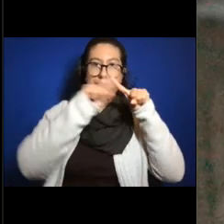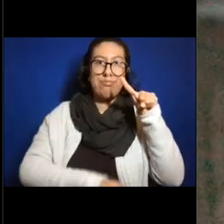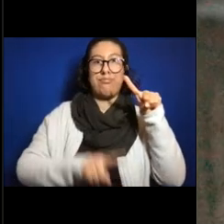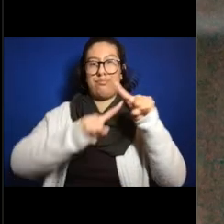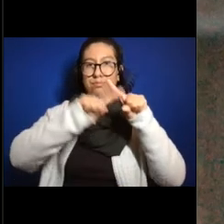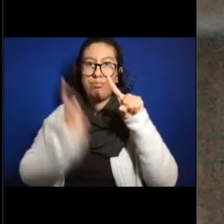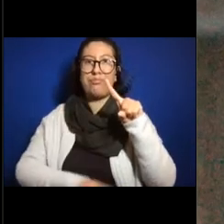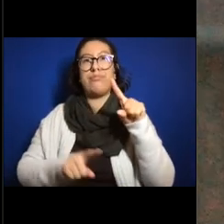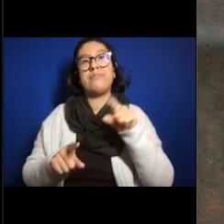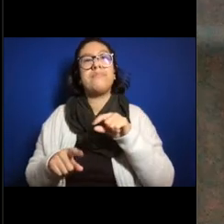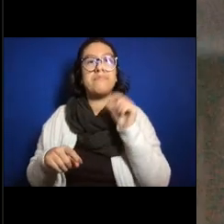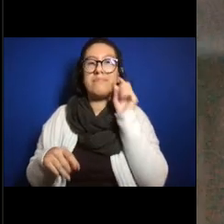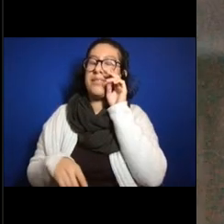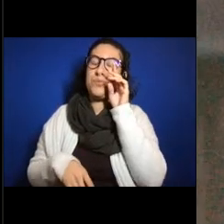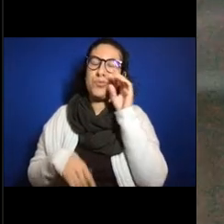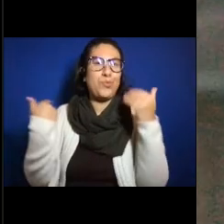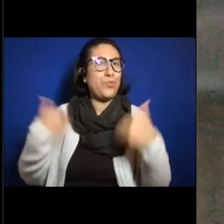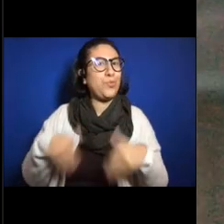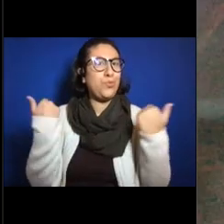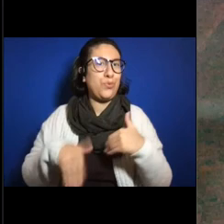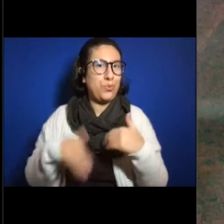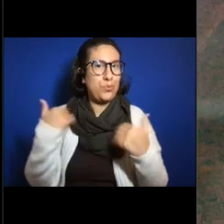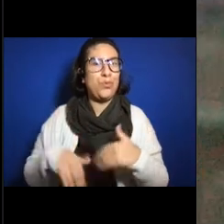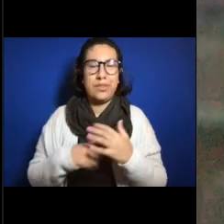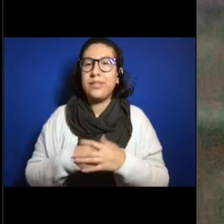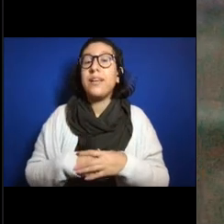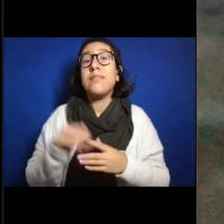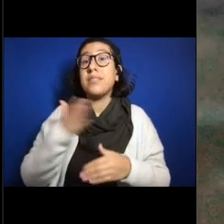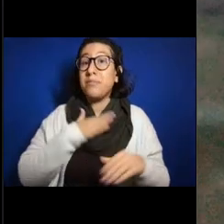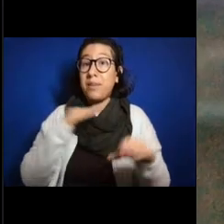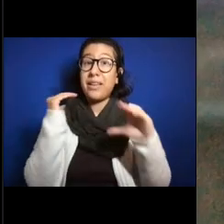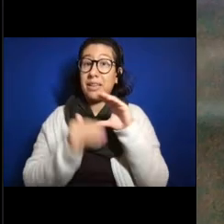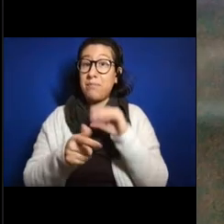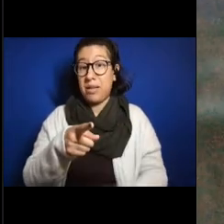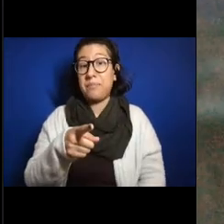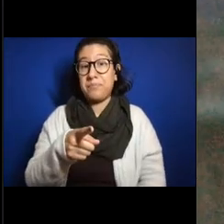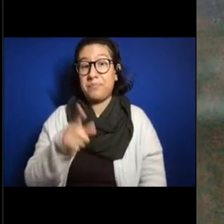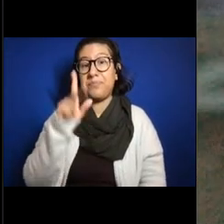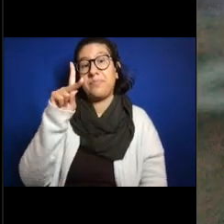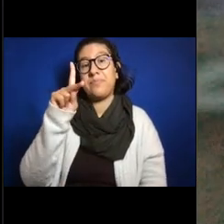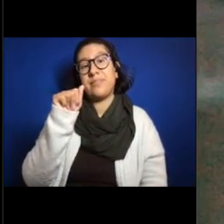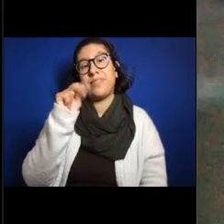It was a crazy storm, that's my email kanesa@hawaii.edu